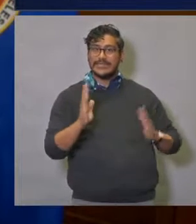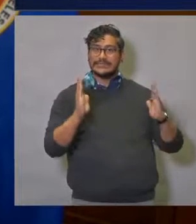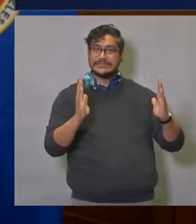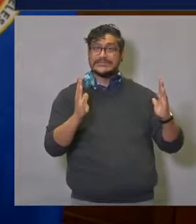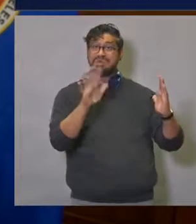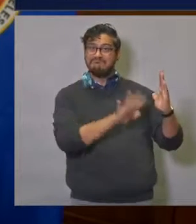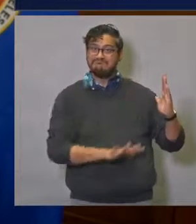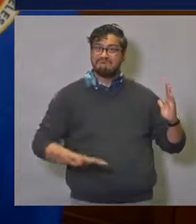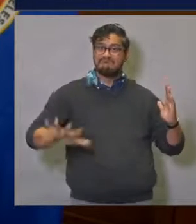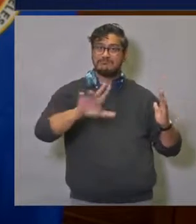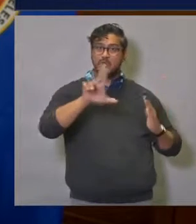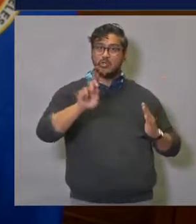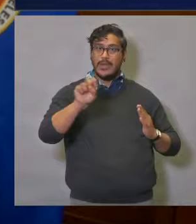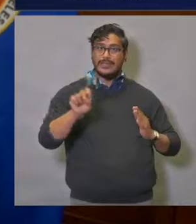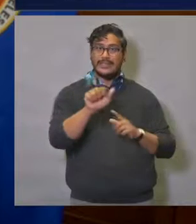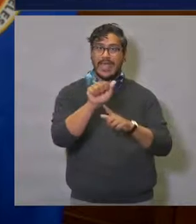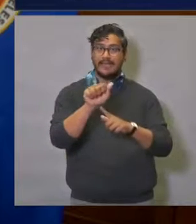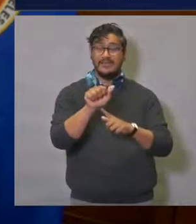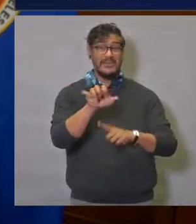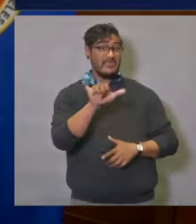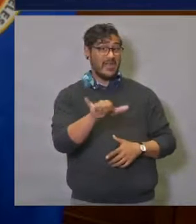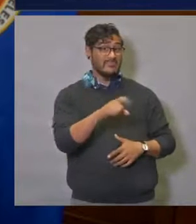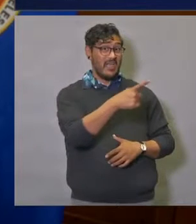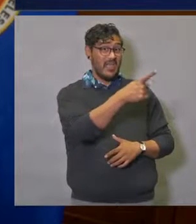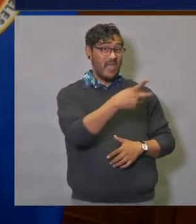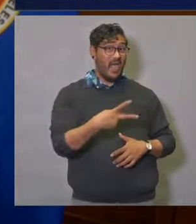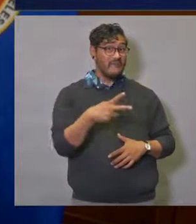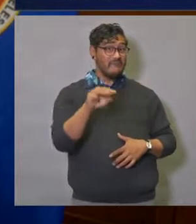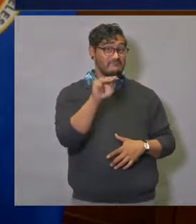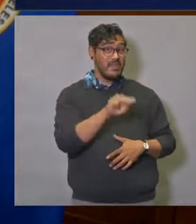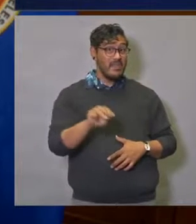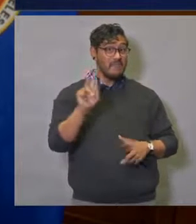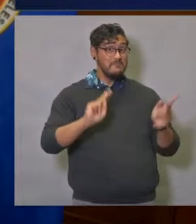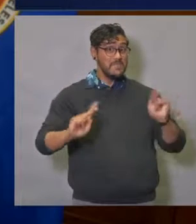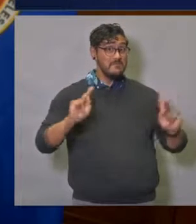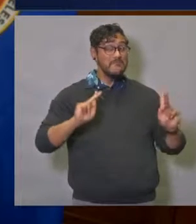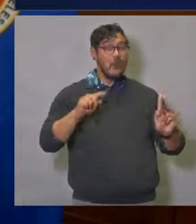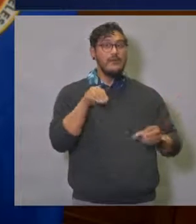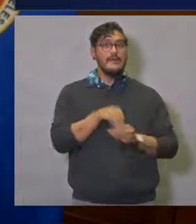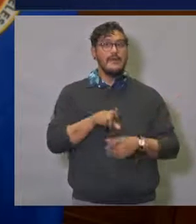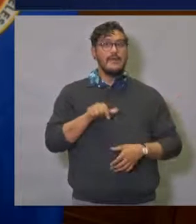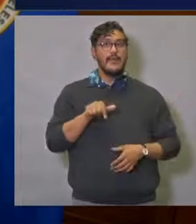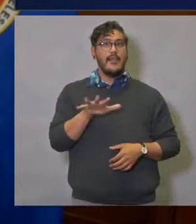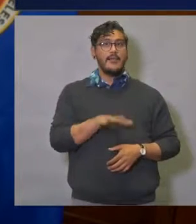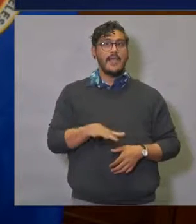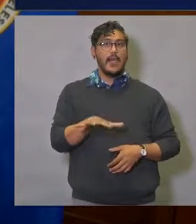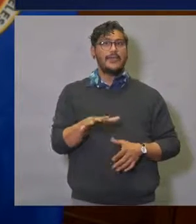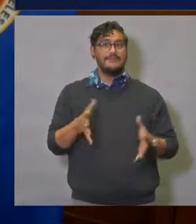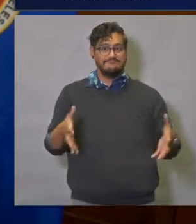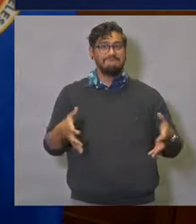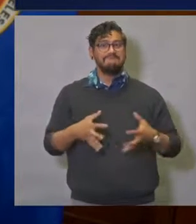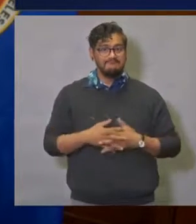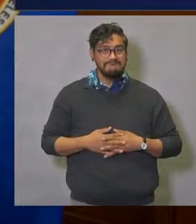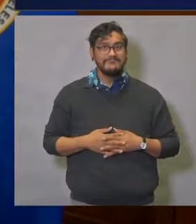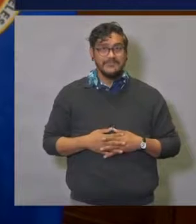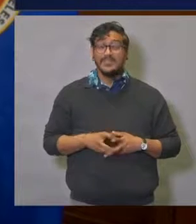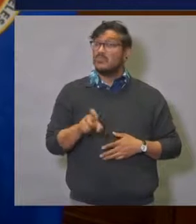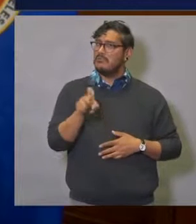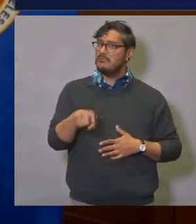ACROSS THE U.S.